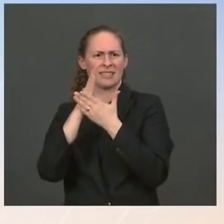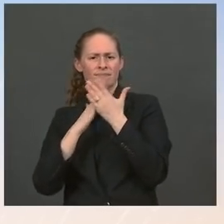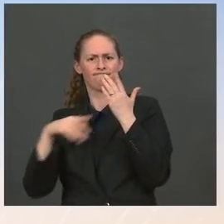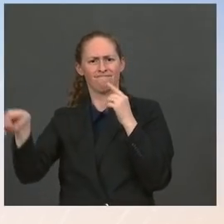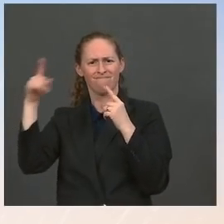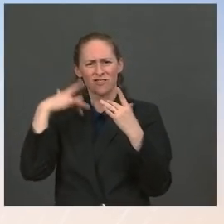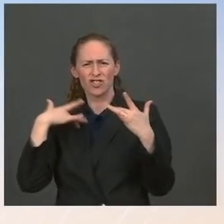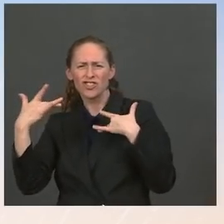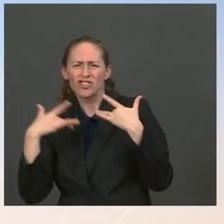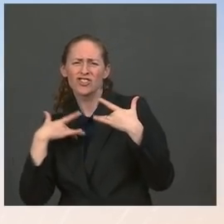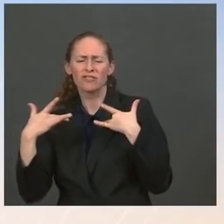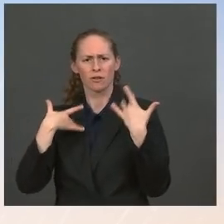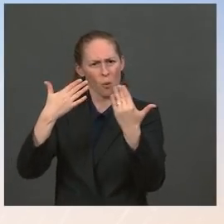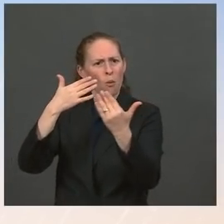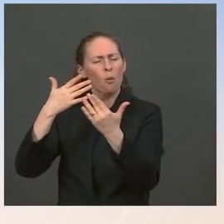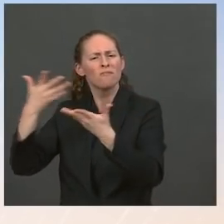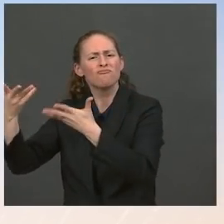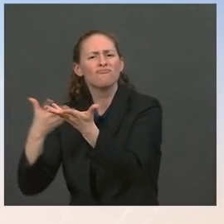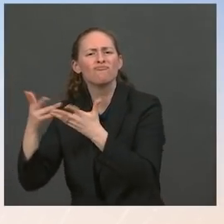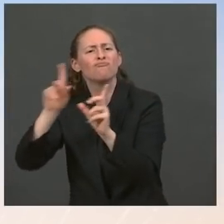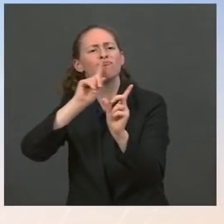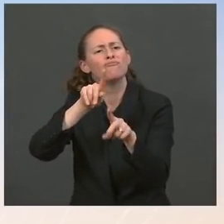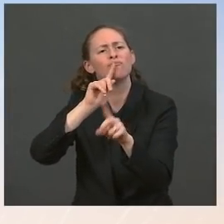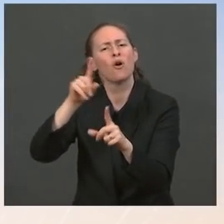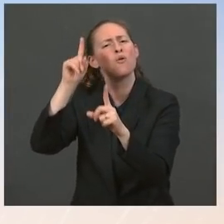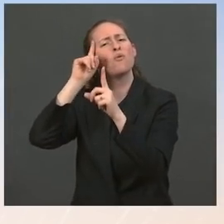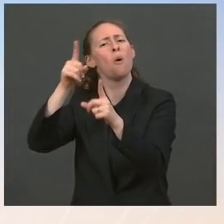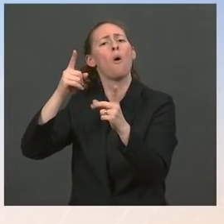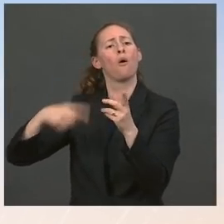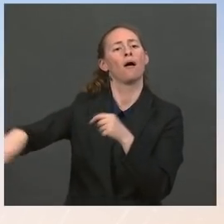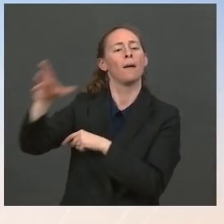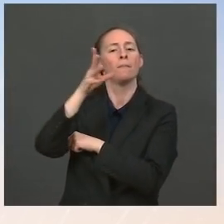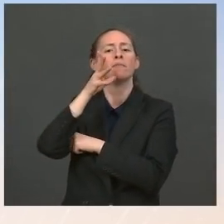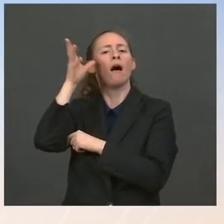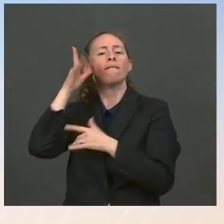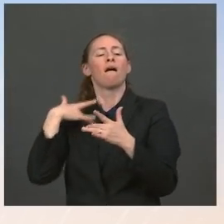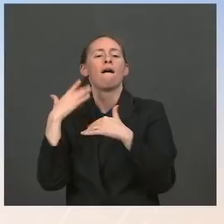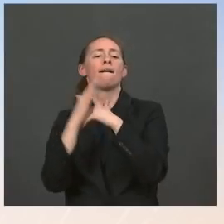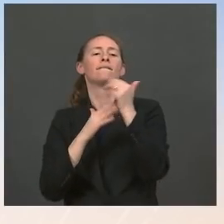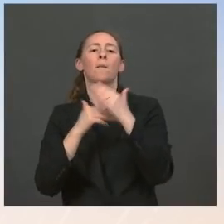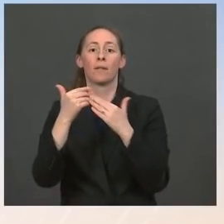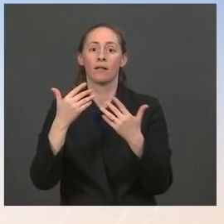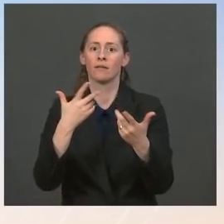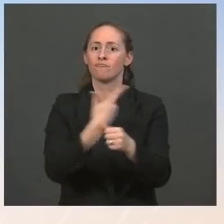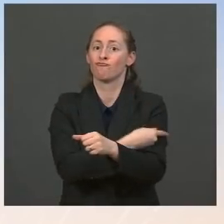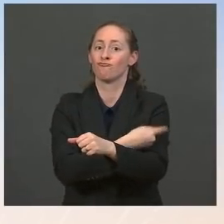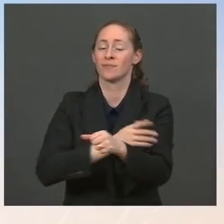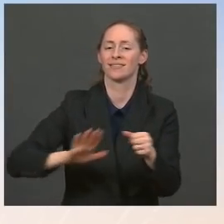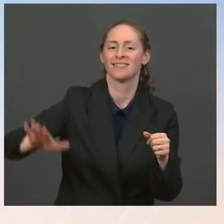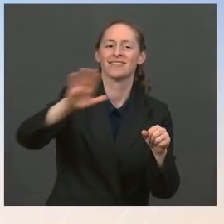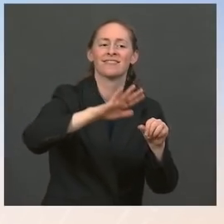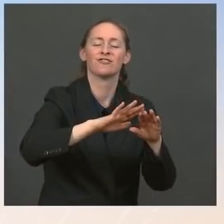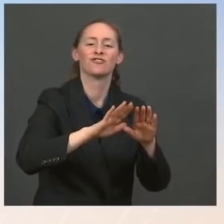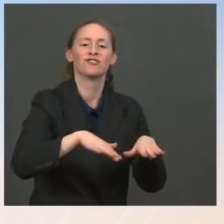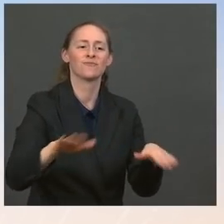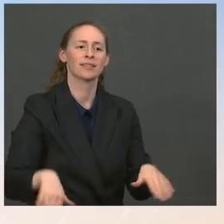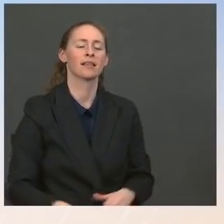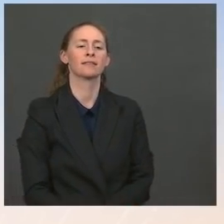and providing parents with trusted information about the vaccine as well. The administration is also encouraging districts